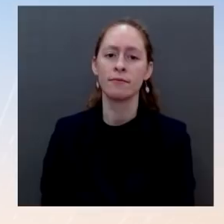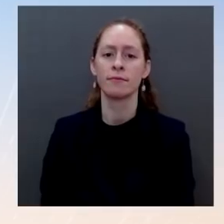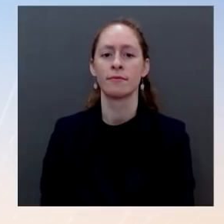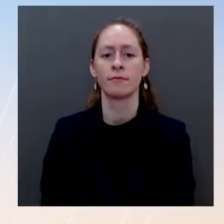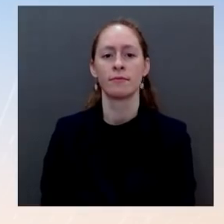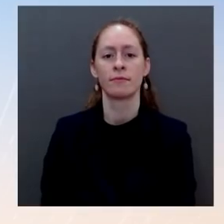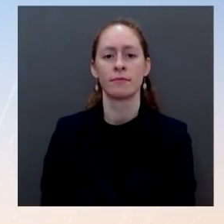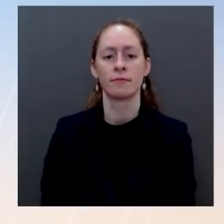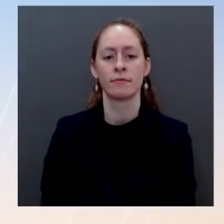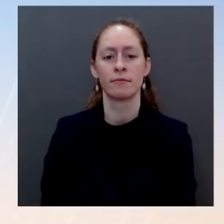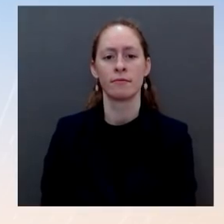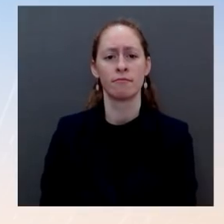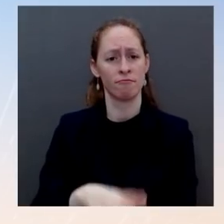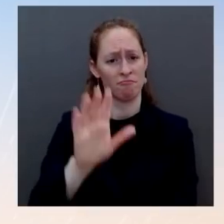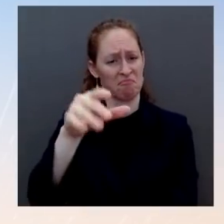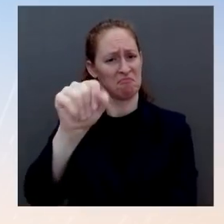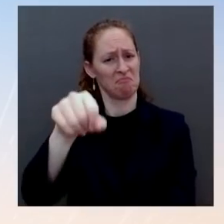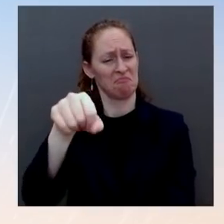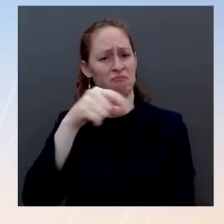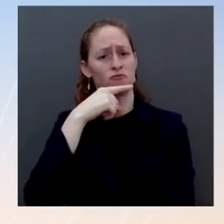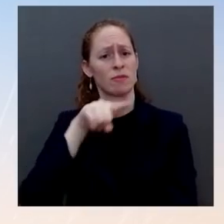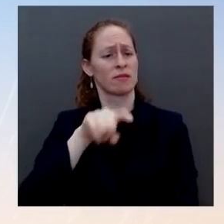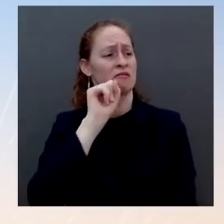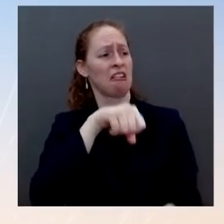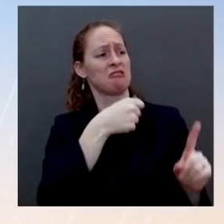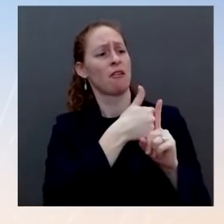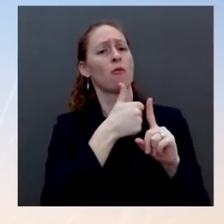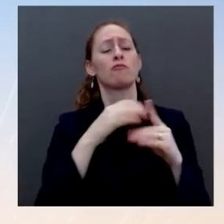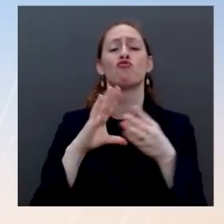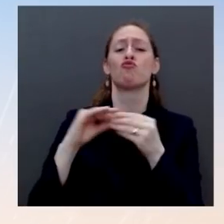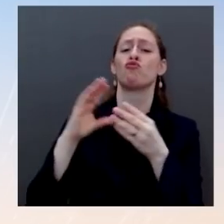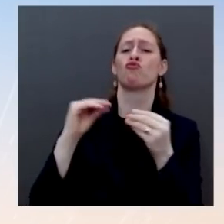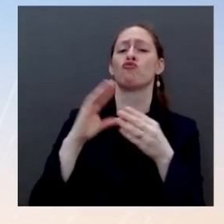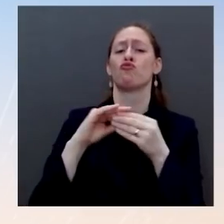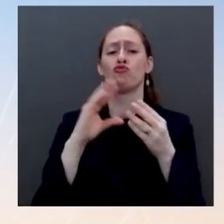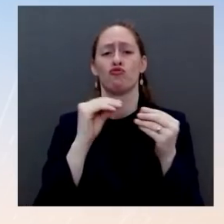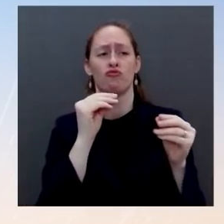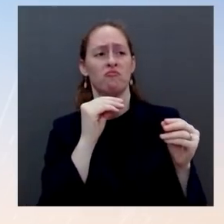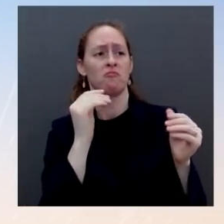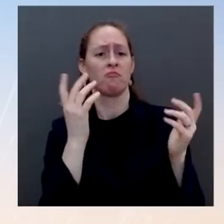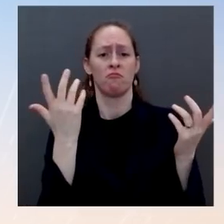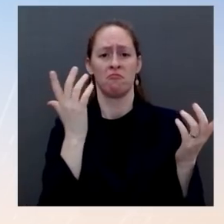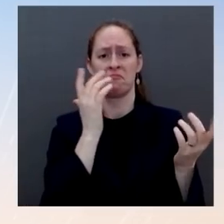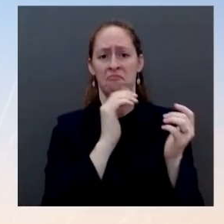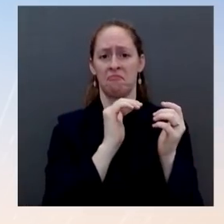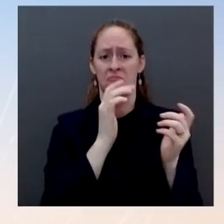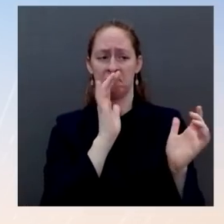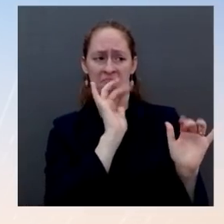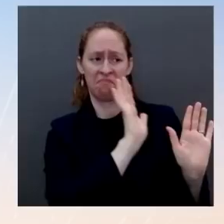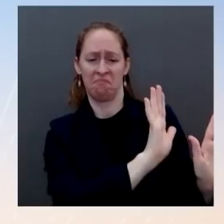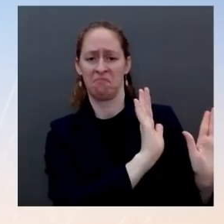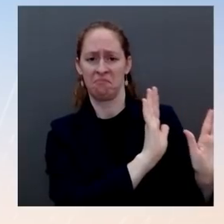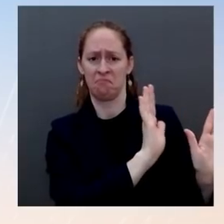But that's we stand now. There has not been any change to the planned three sets of talks next week. The Press: And then, just quickly, I had one on the virus.